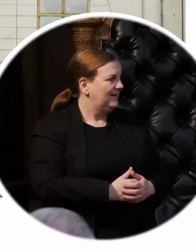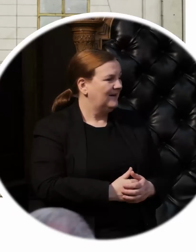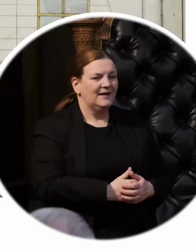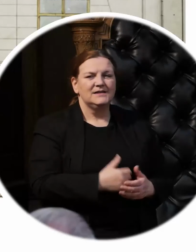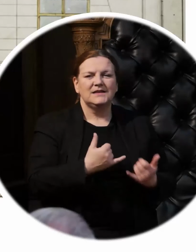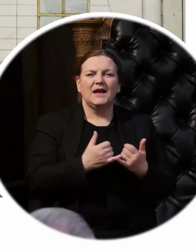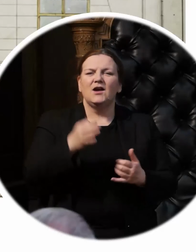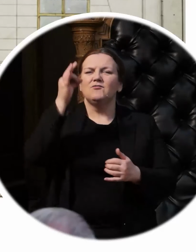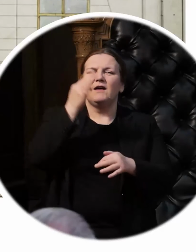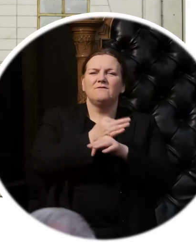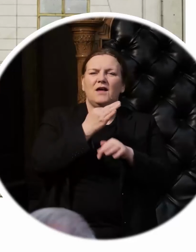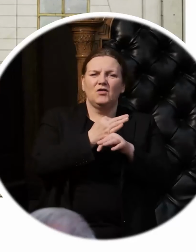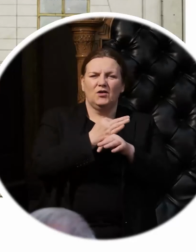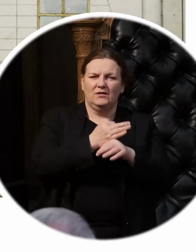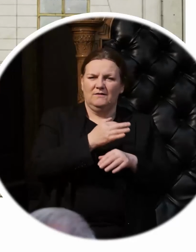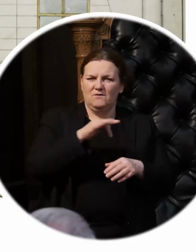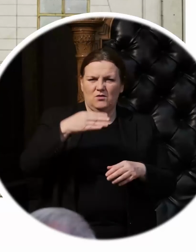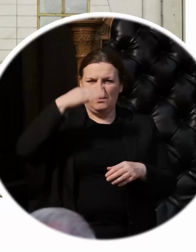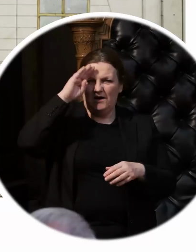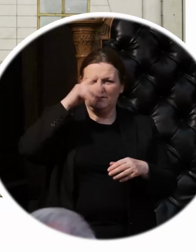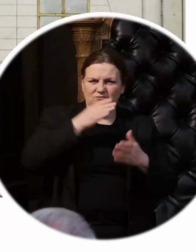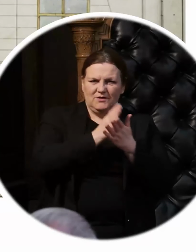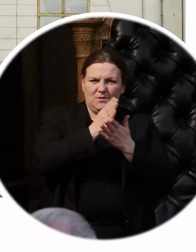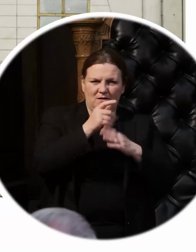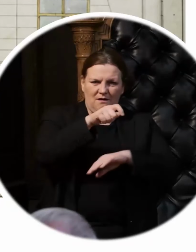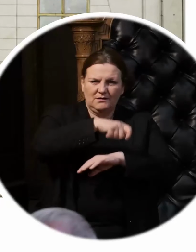really for Irish railway architecture and Irish railway engineering.